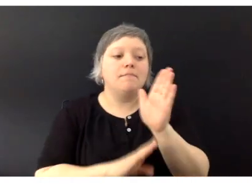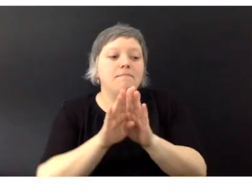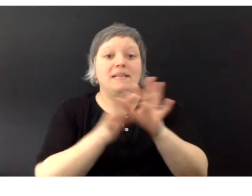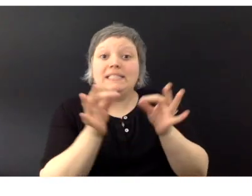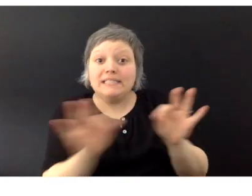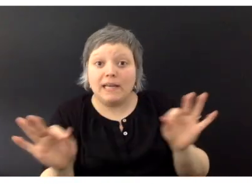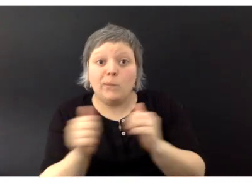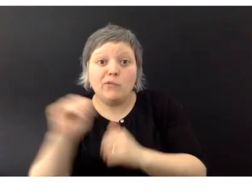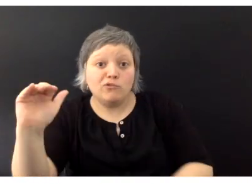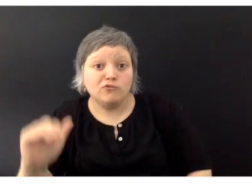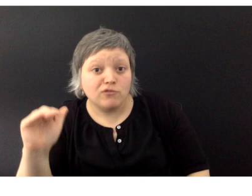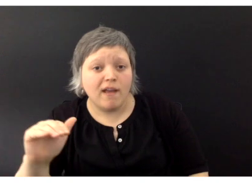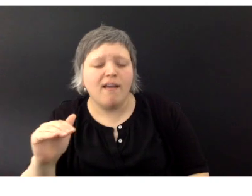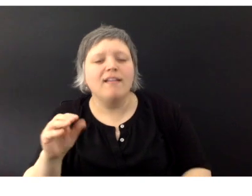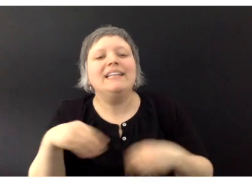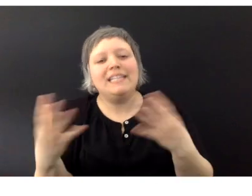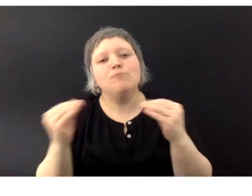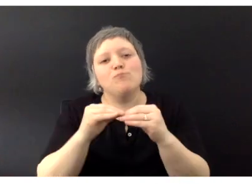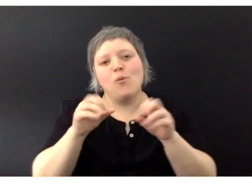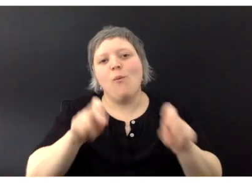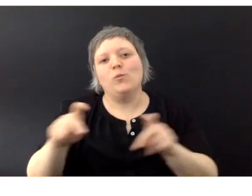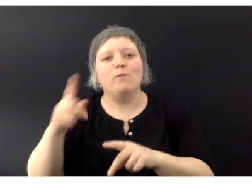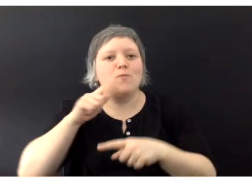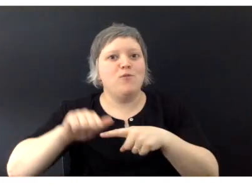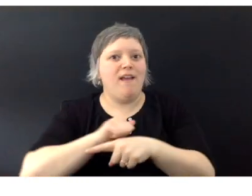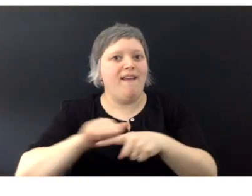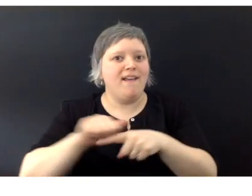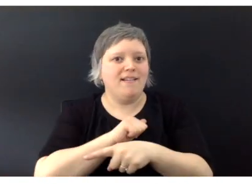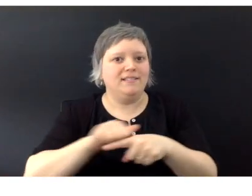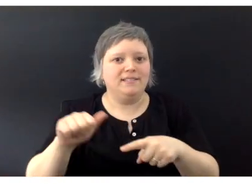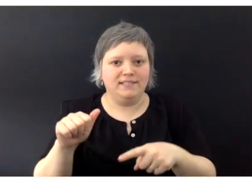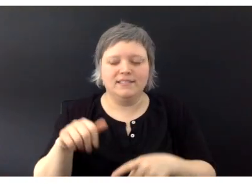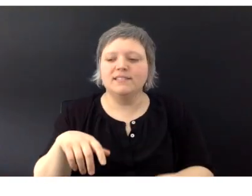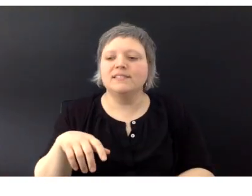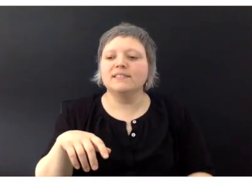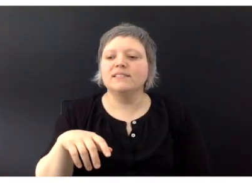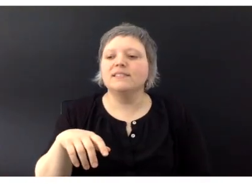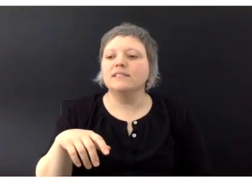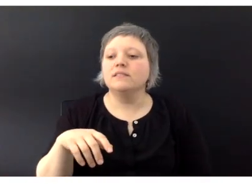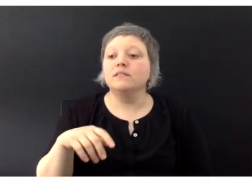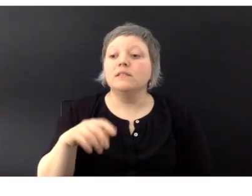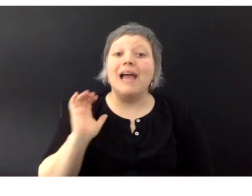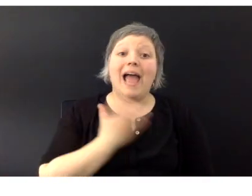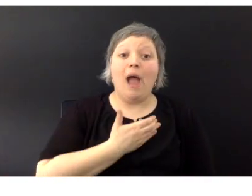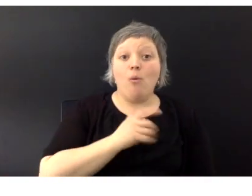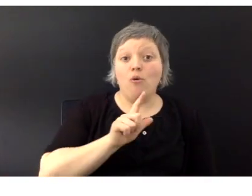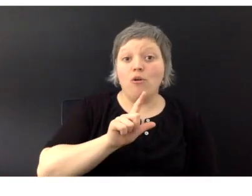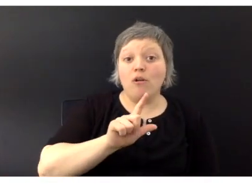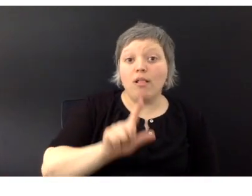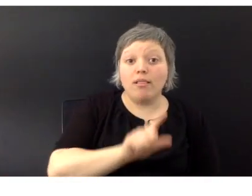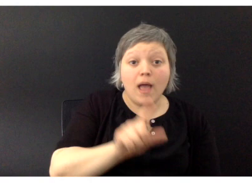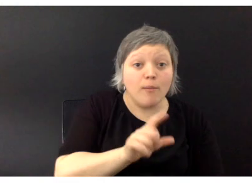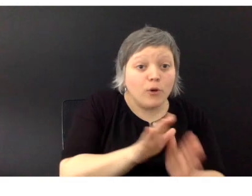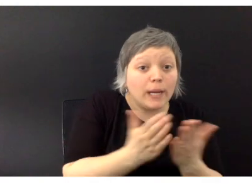just giving your child as much practice as you can. So I like, just with what we talked about